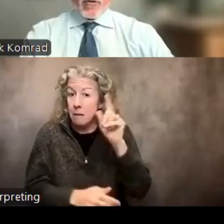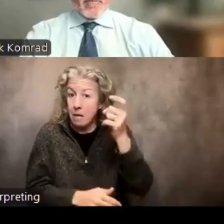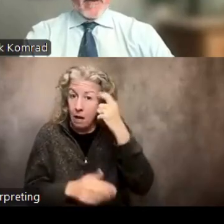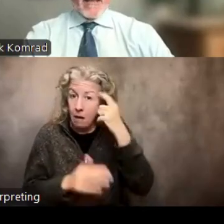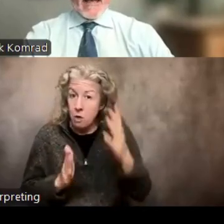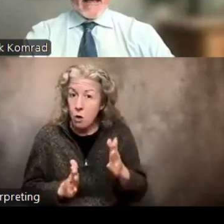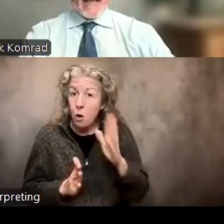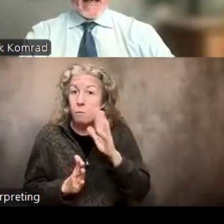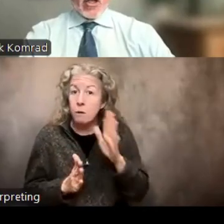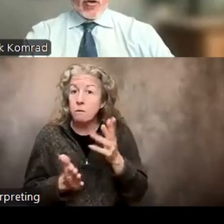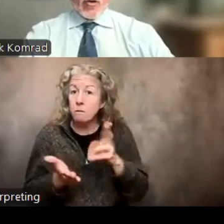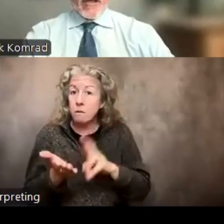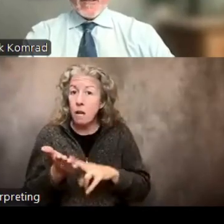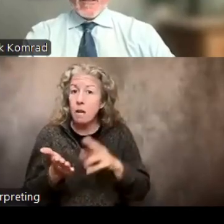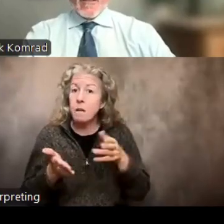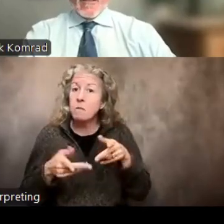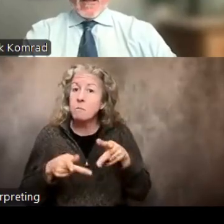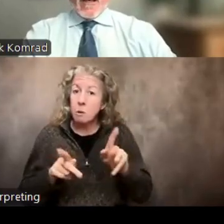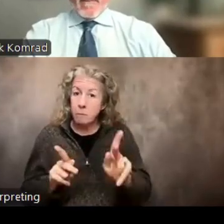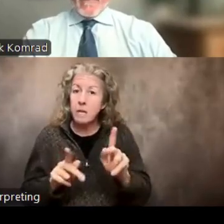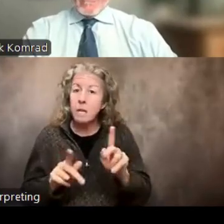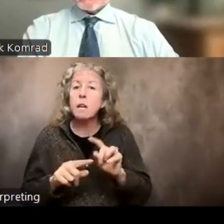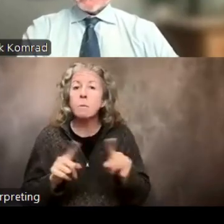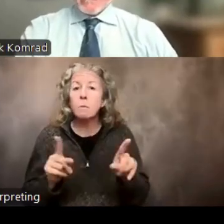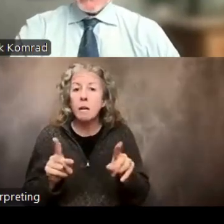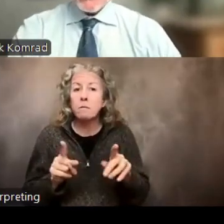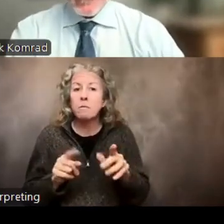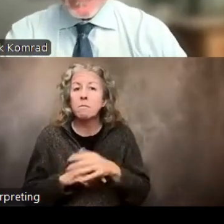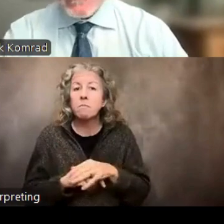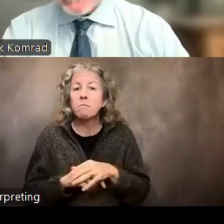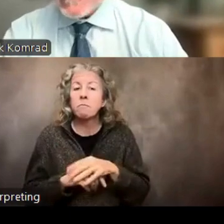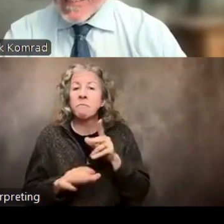permitting that in Illinois, psychiatric illness is not